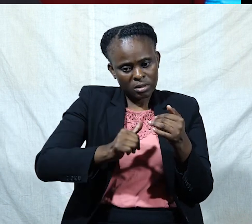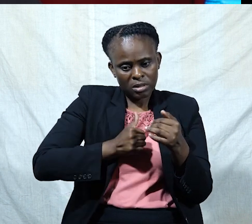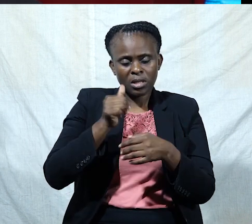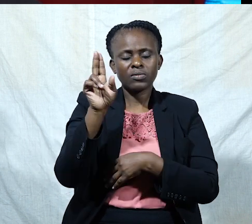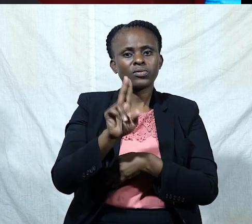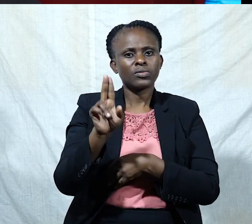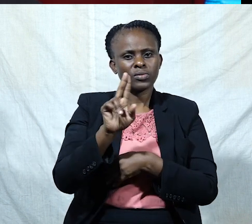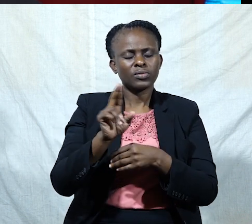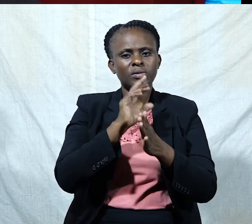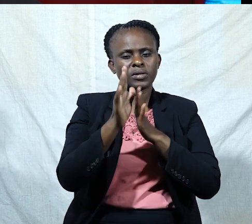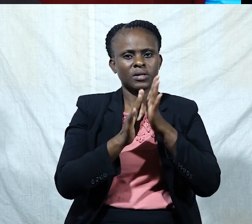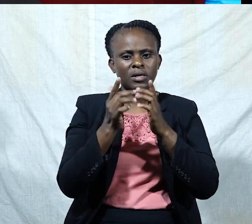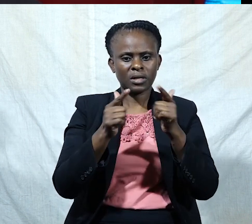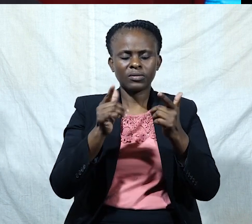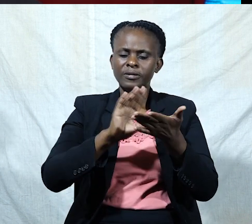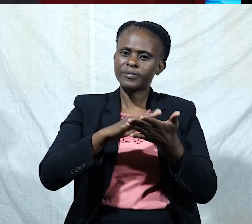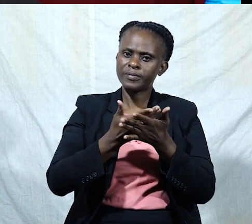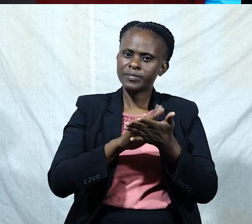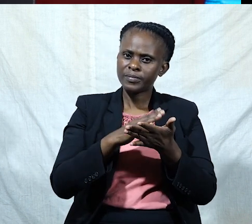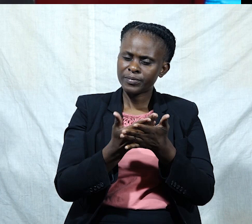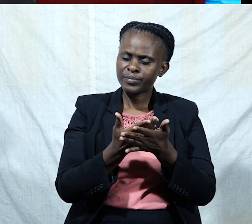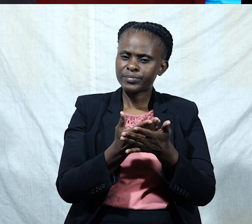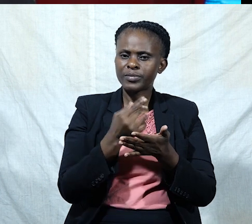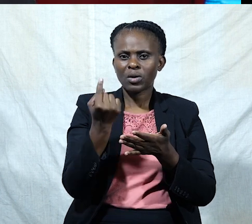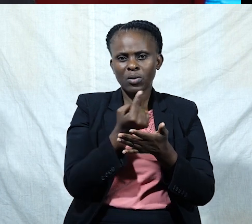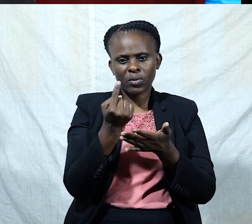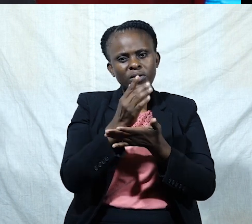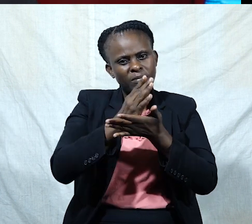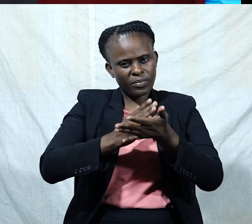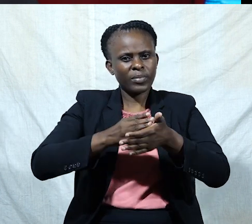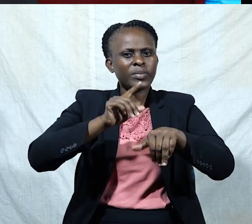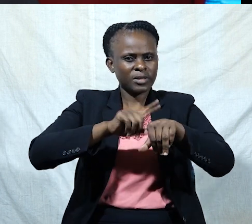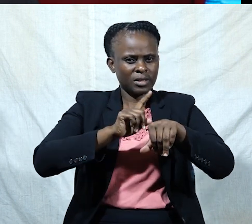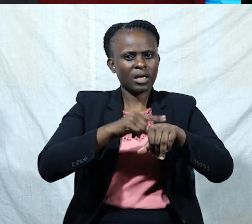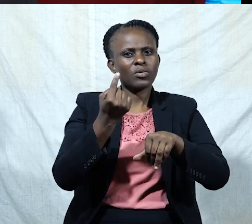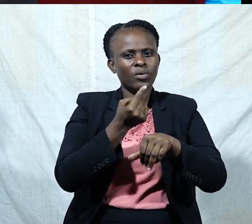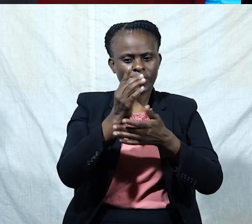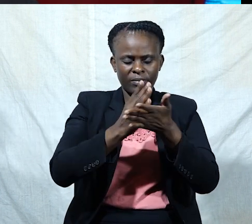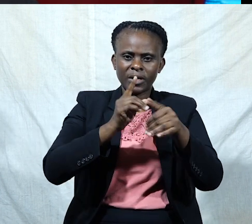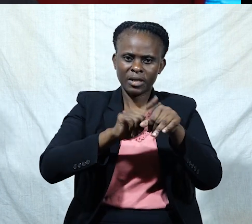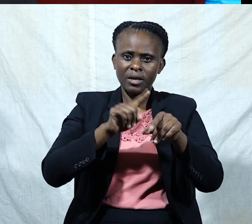the sign language interpreters on a part time basis, but funding